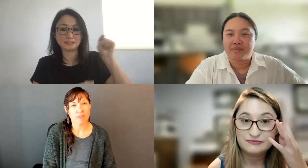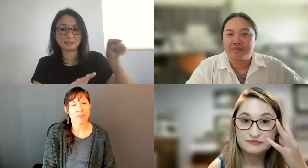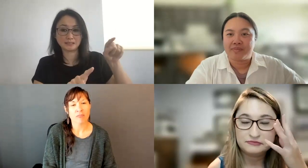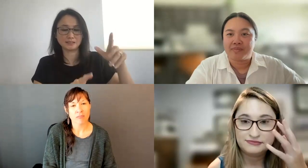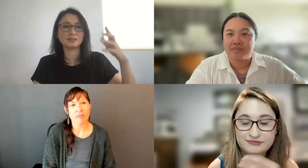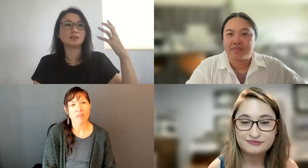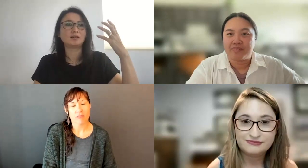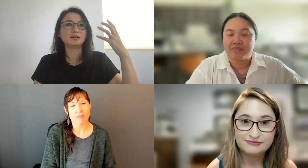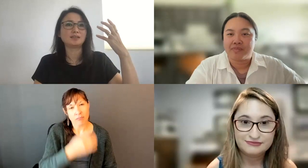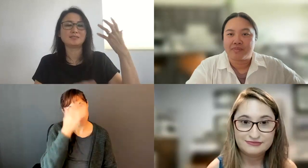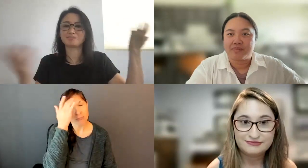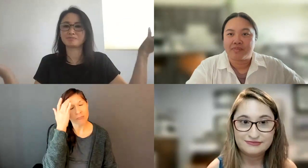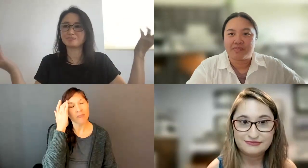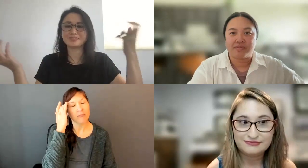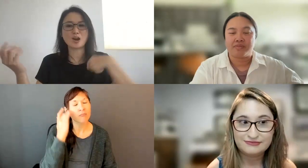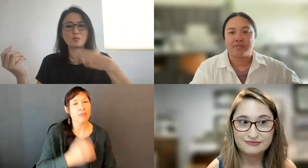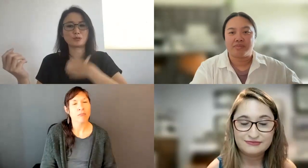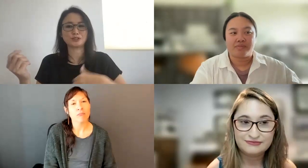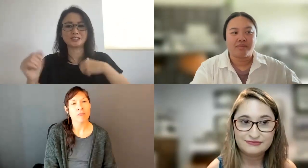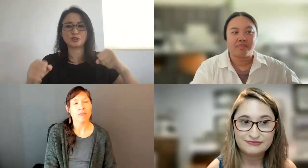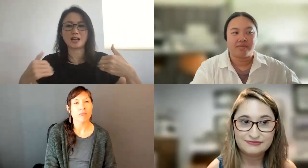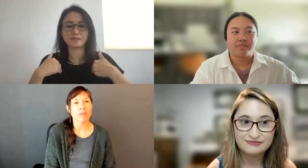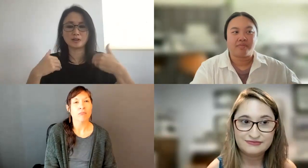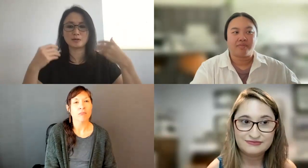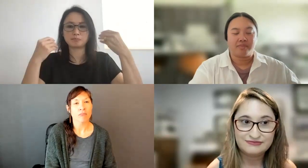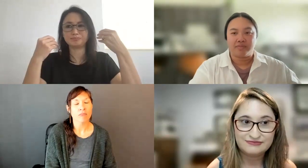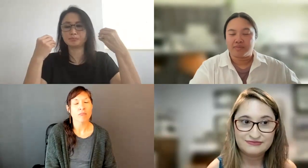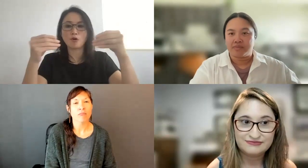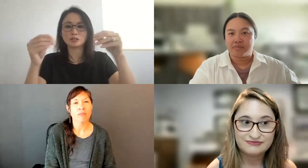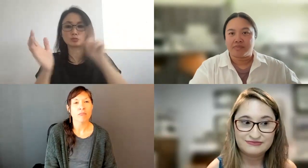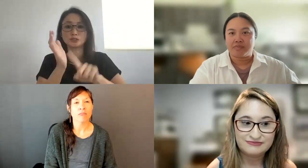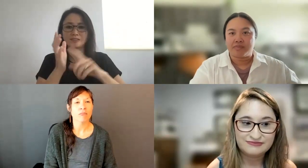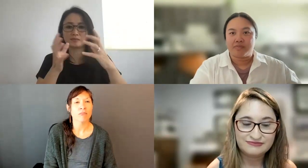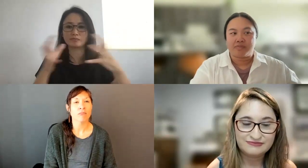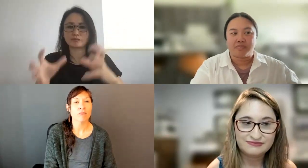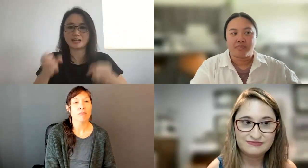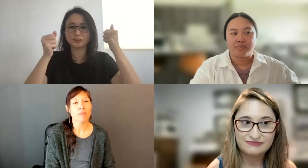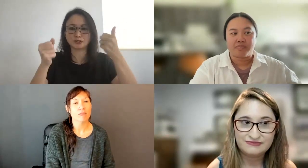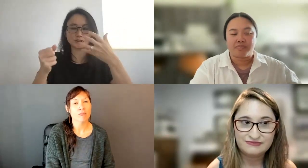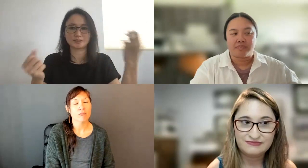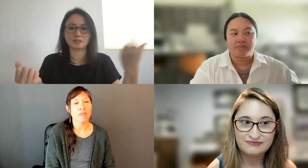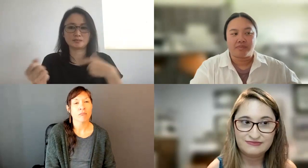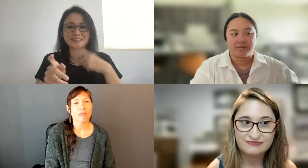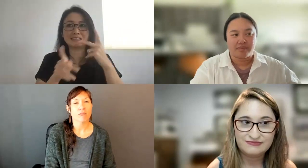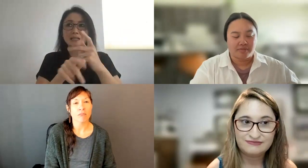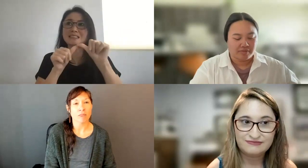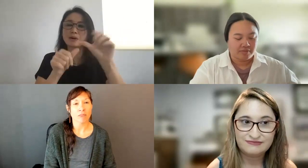Like I said, I started when Covid was rampant and I wish I could have the market research faster